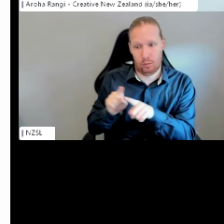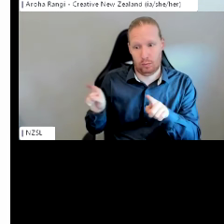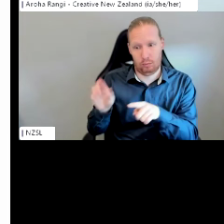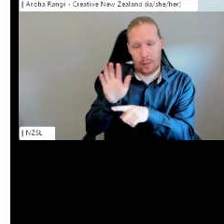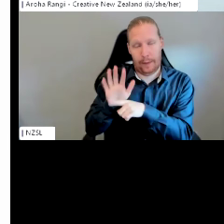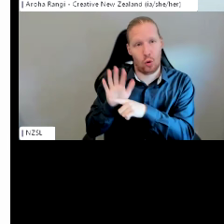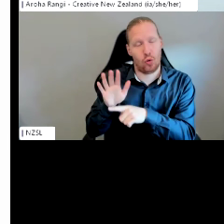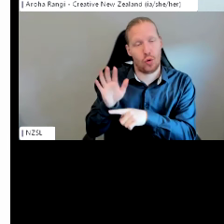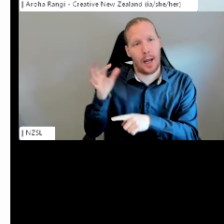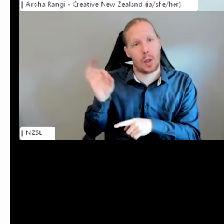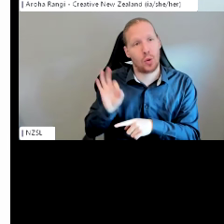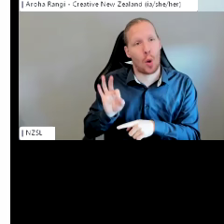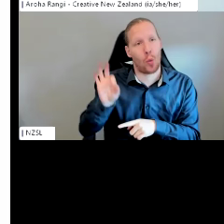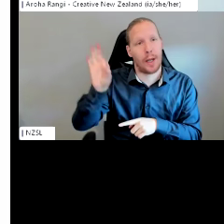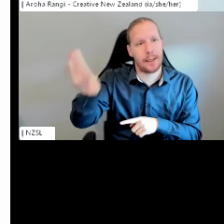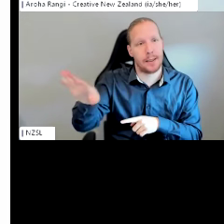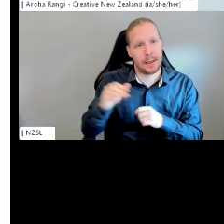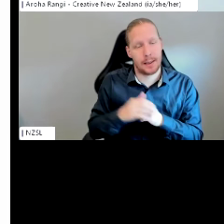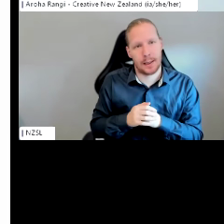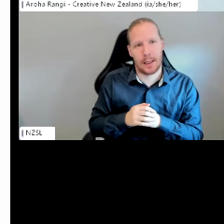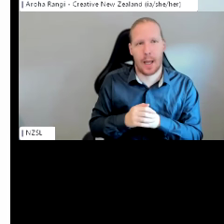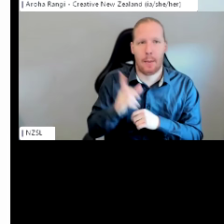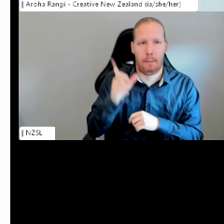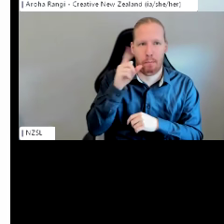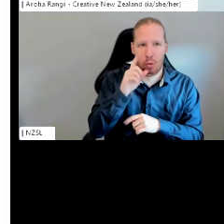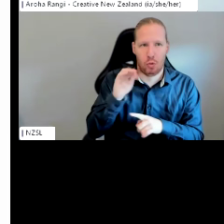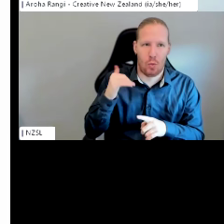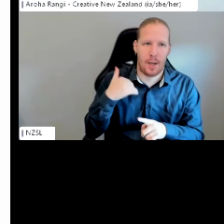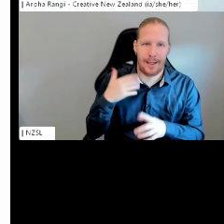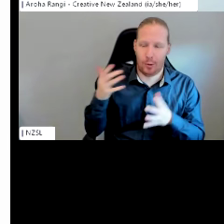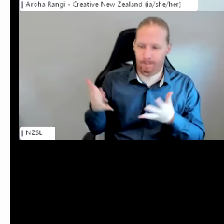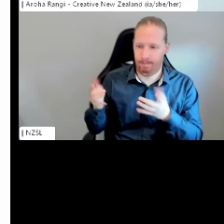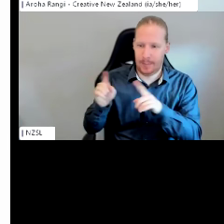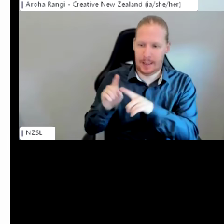uh are not being recruited at the rate we we we we could potentially recruit them. And therefore